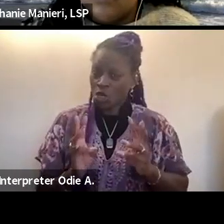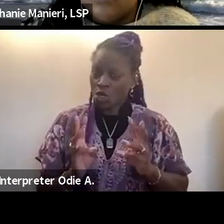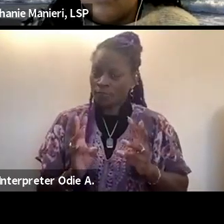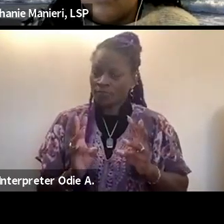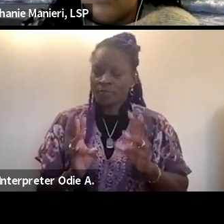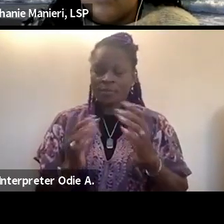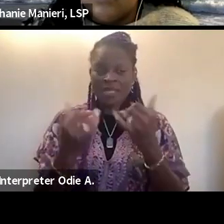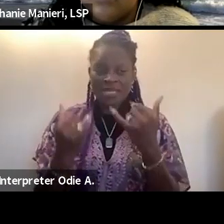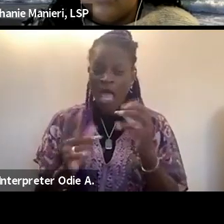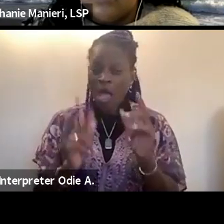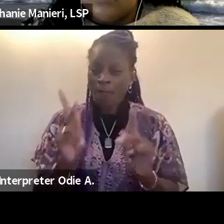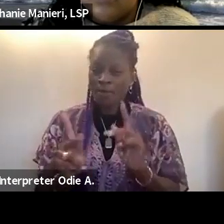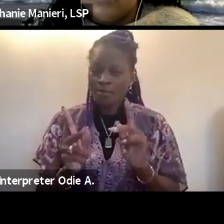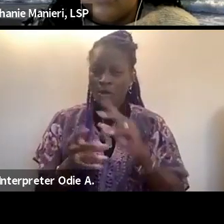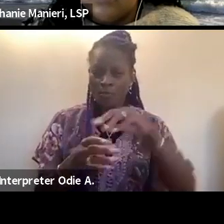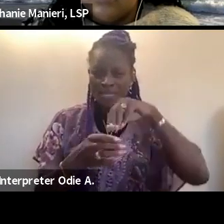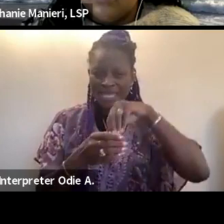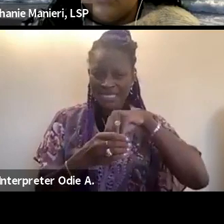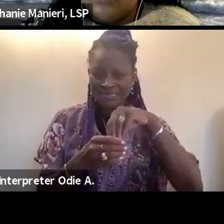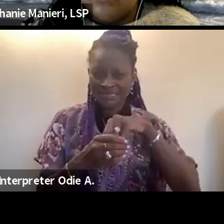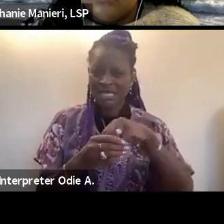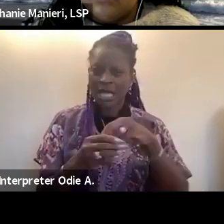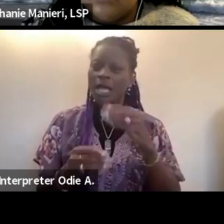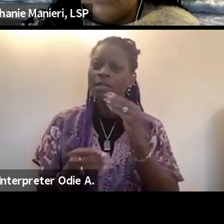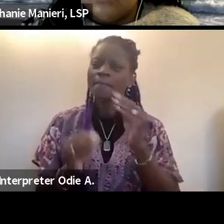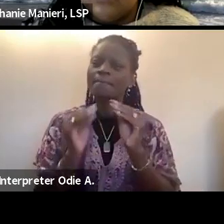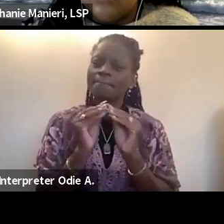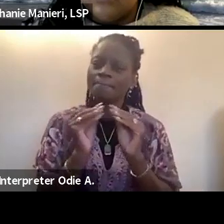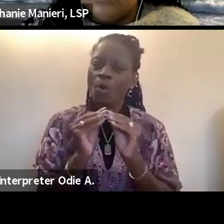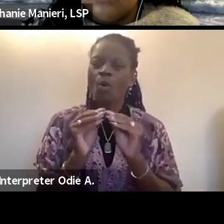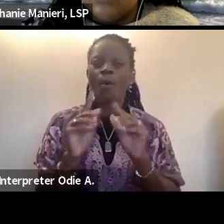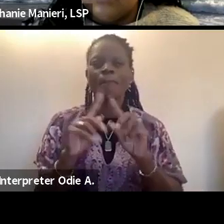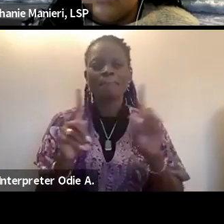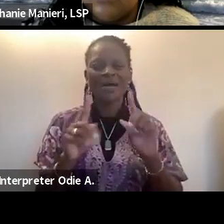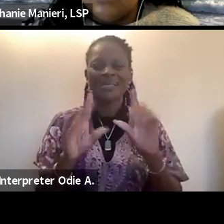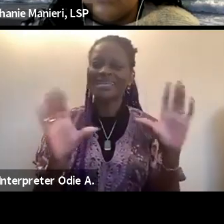time indoors and gathering over the upcoming holidays.